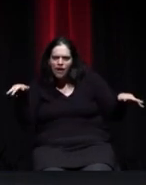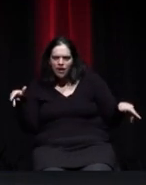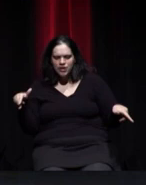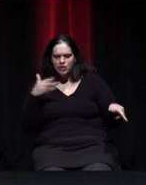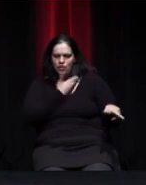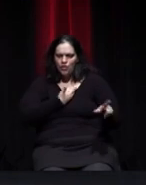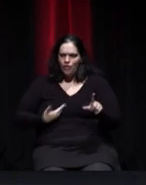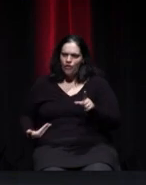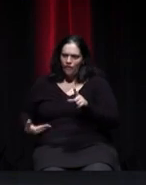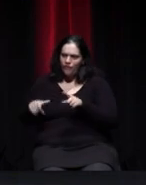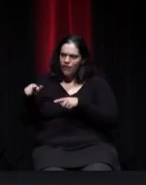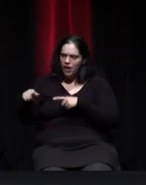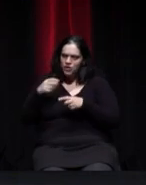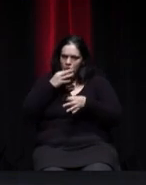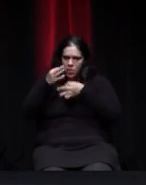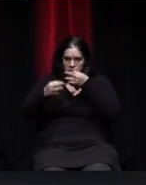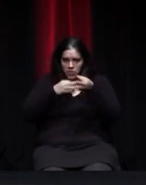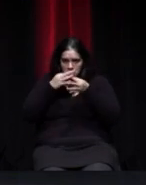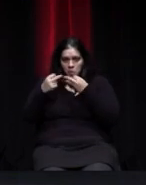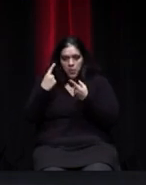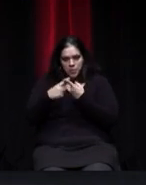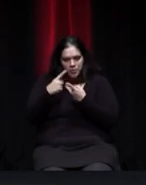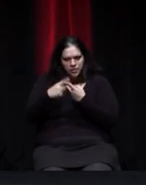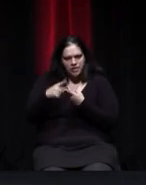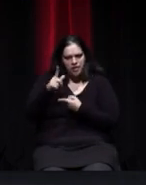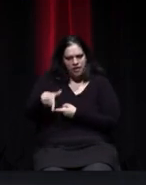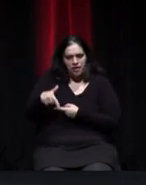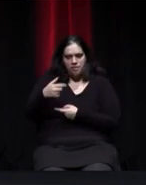because it's about taking care of the word in the public space.